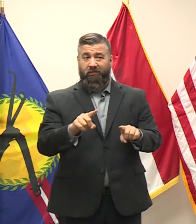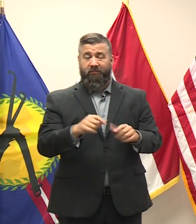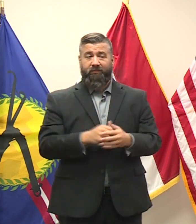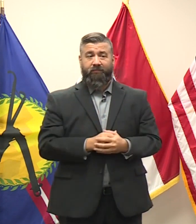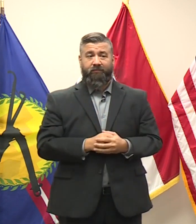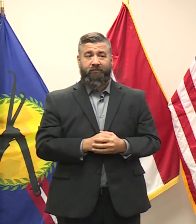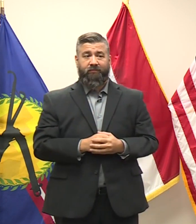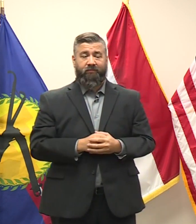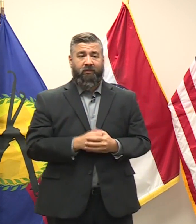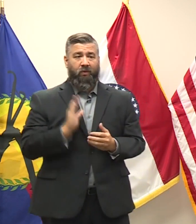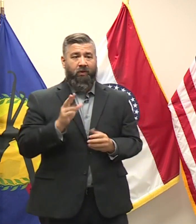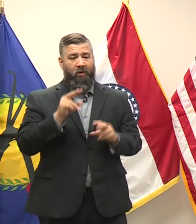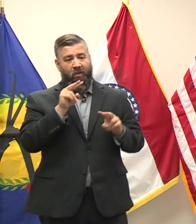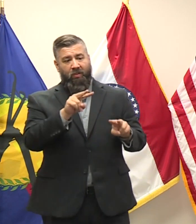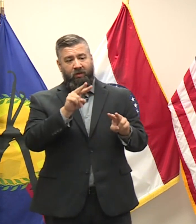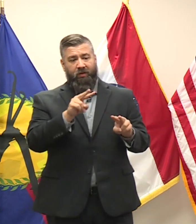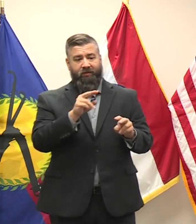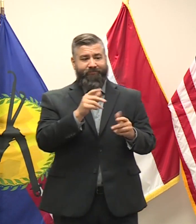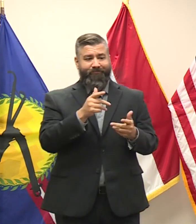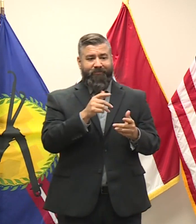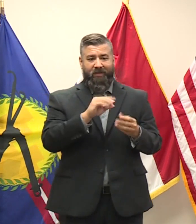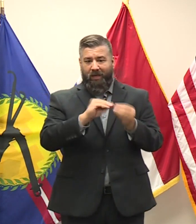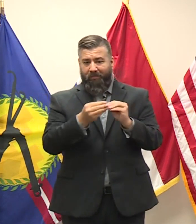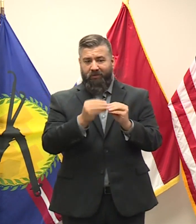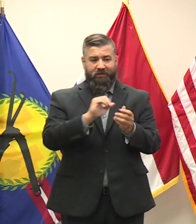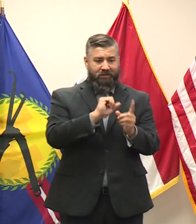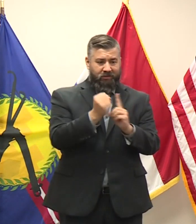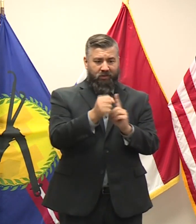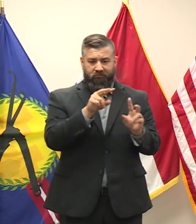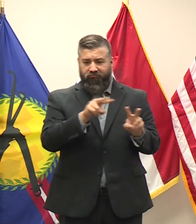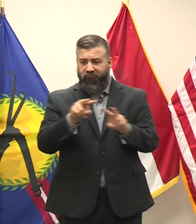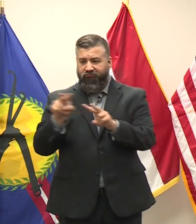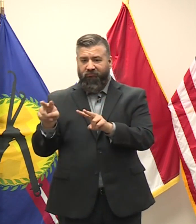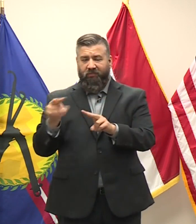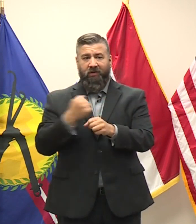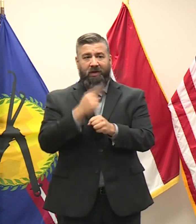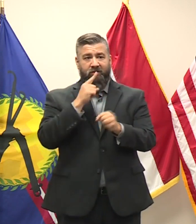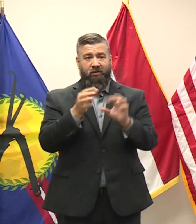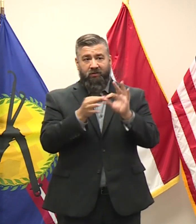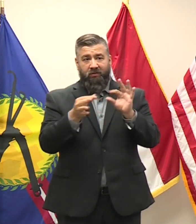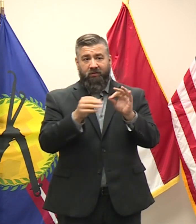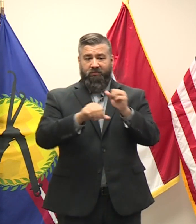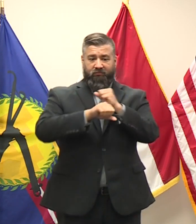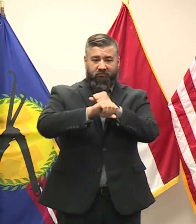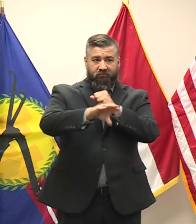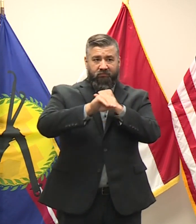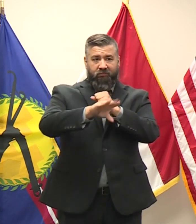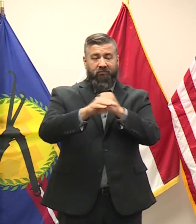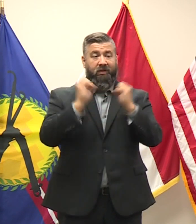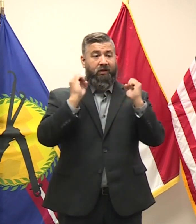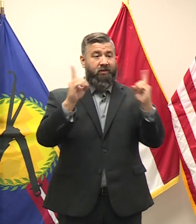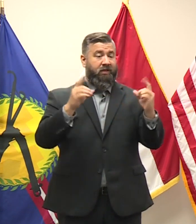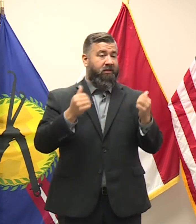OFFICIALS ASK US TO YES IT'S A MANDATE. WE'LL DEAL WITH IT LIKE WE DEALT WITH ON THE I'M IN A MASK MANDATE WILL LOOK AT